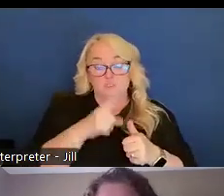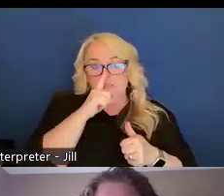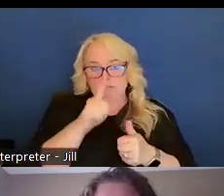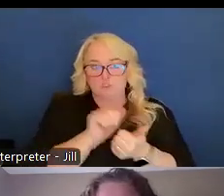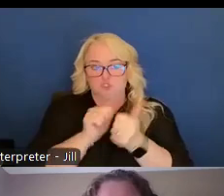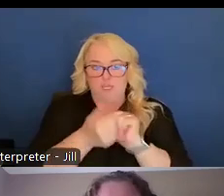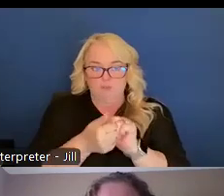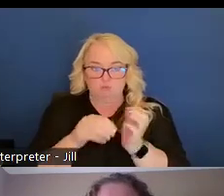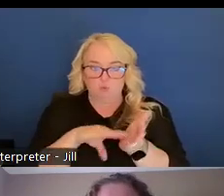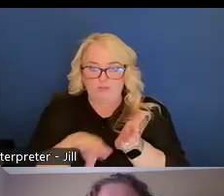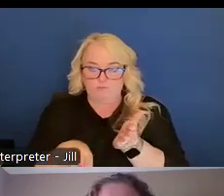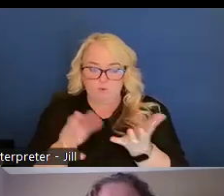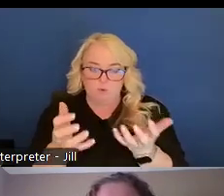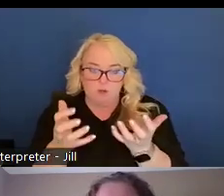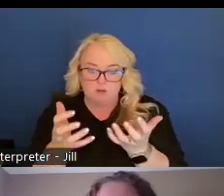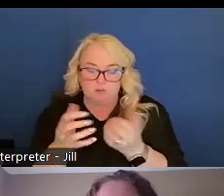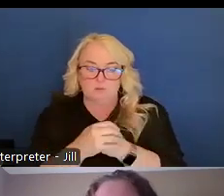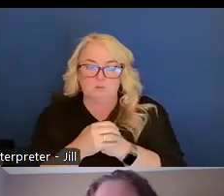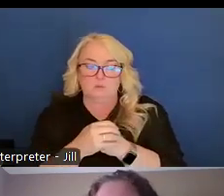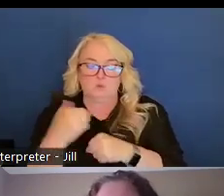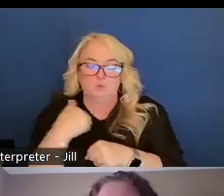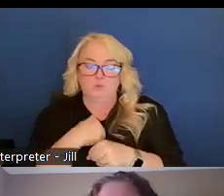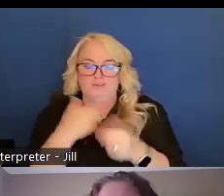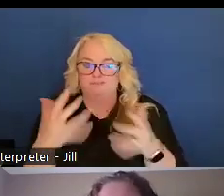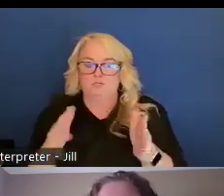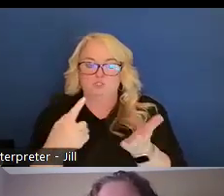waiver. As we've talked about already, it can make a